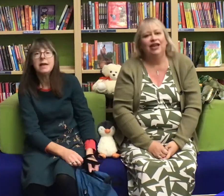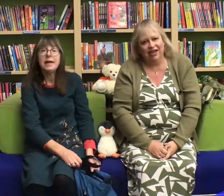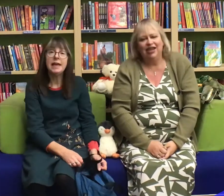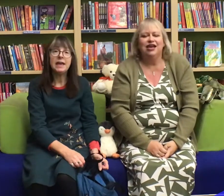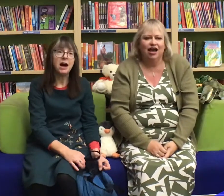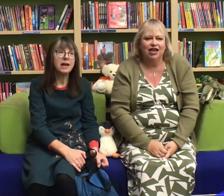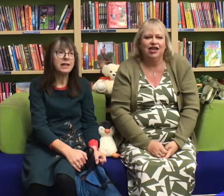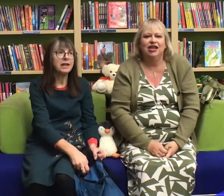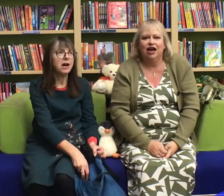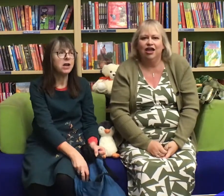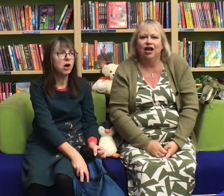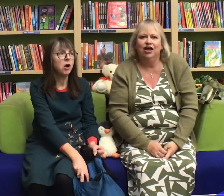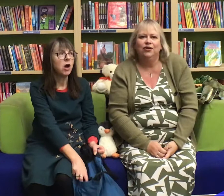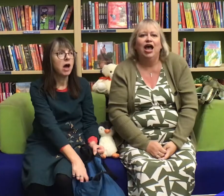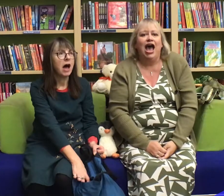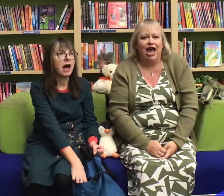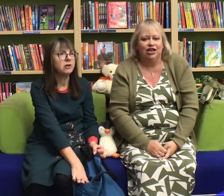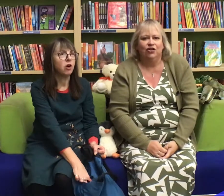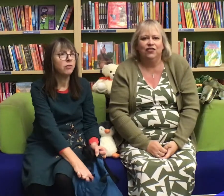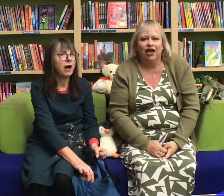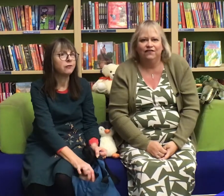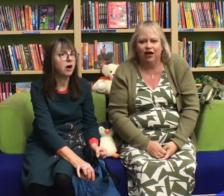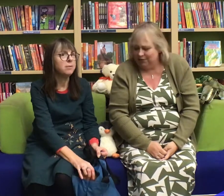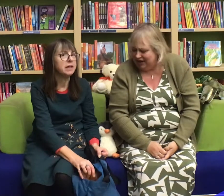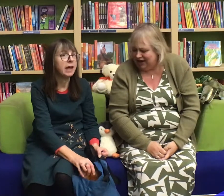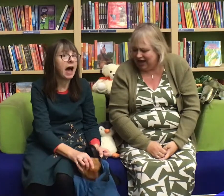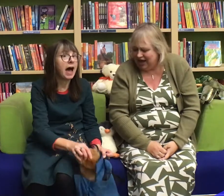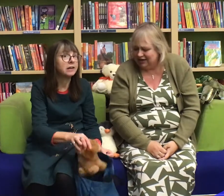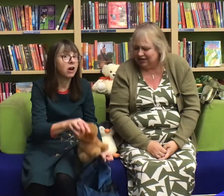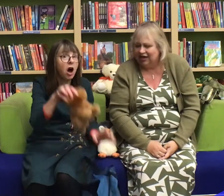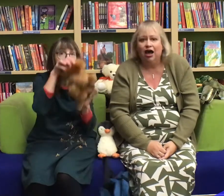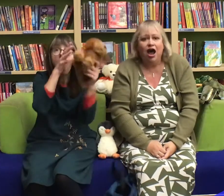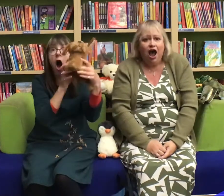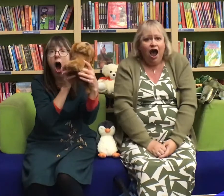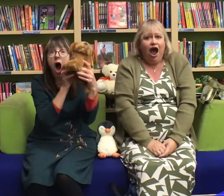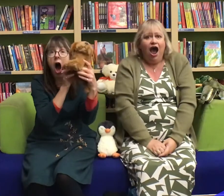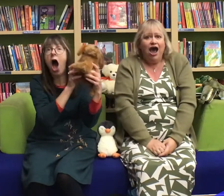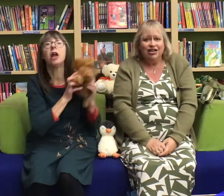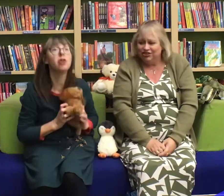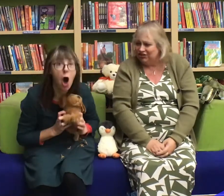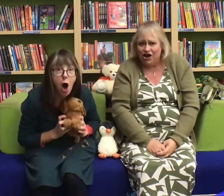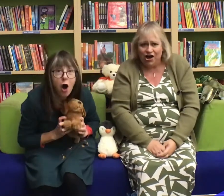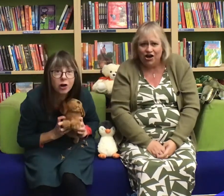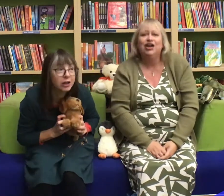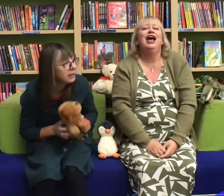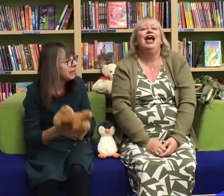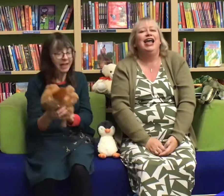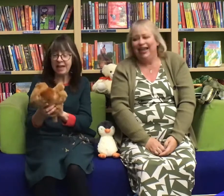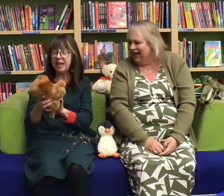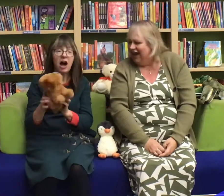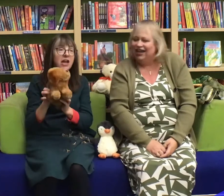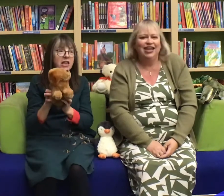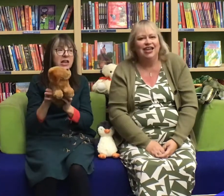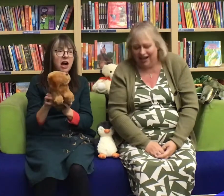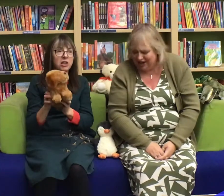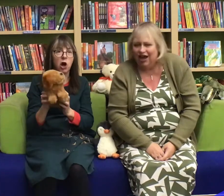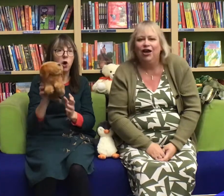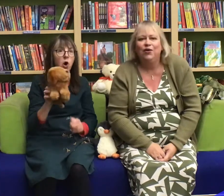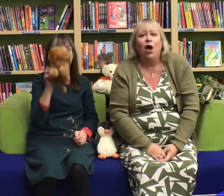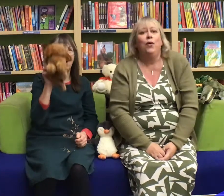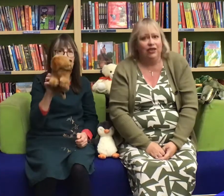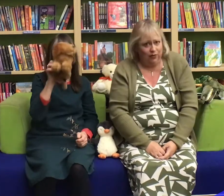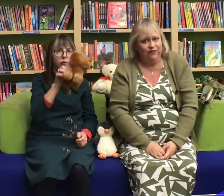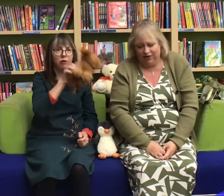Old Macdonald had a farm e-i-e-i-o and on that farm he had a dog! e-i-e-i-o.